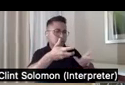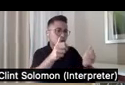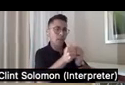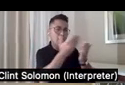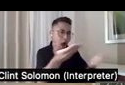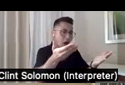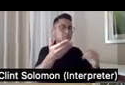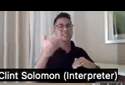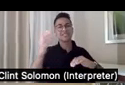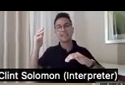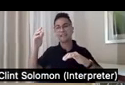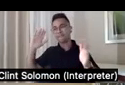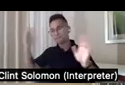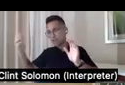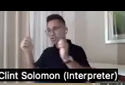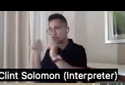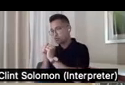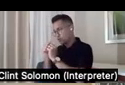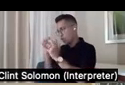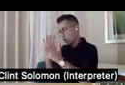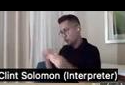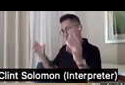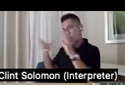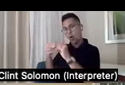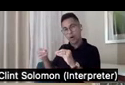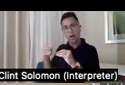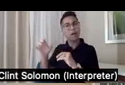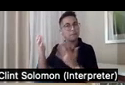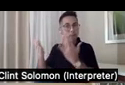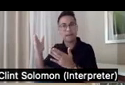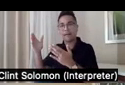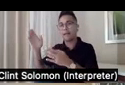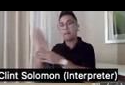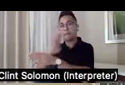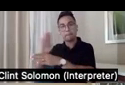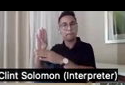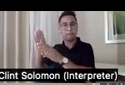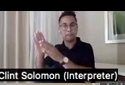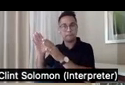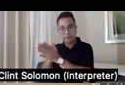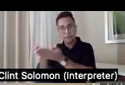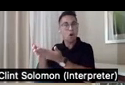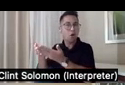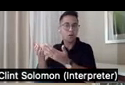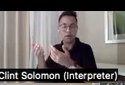the book let's think of it as a commercially produced book so sometimes the book the story line